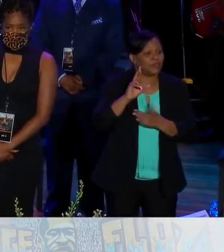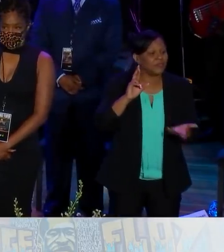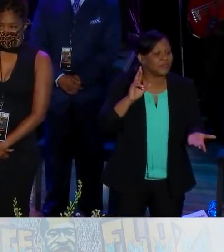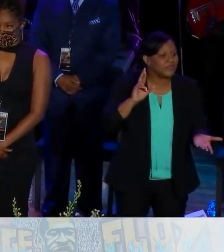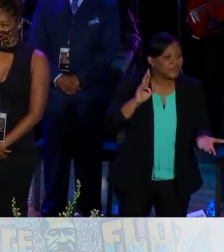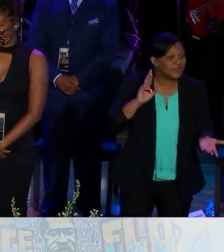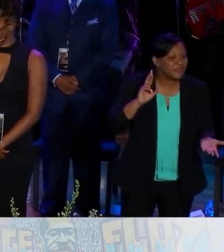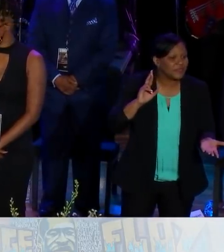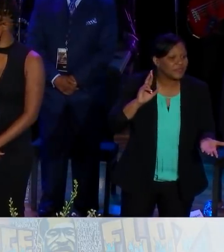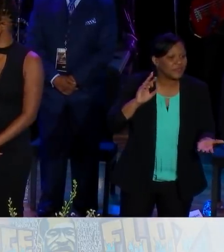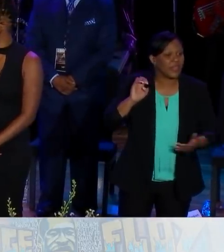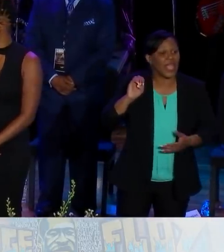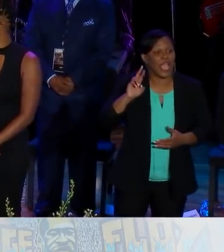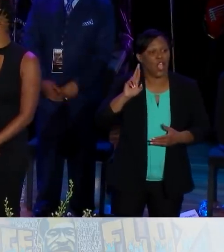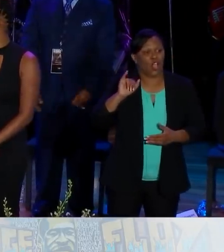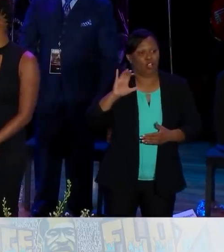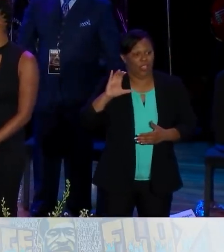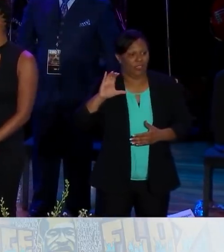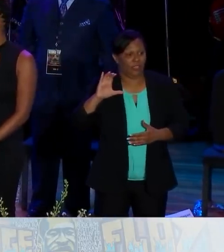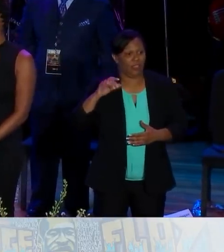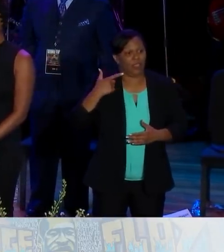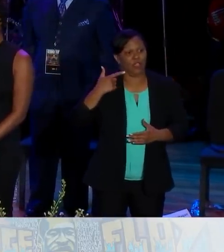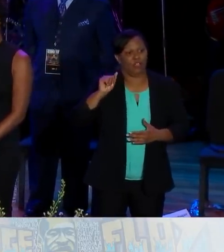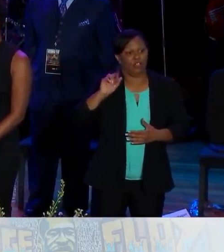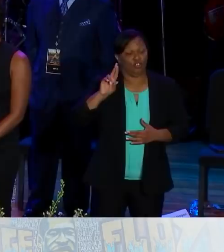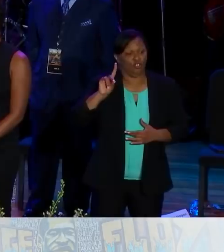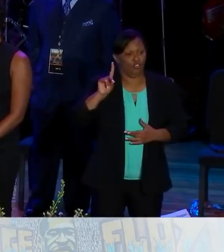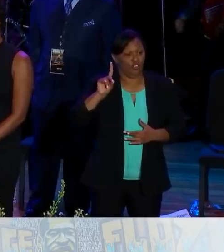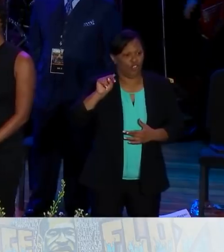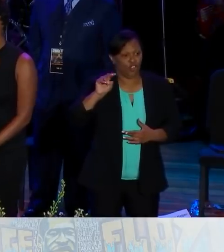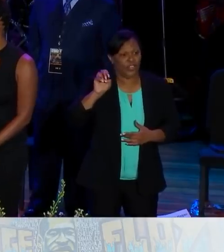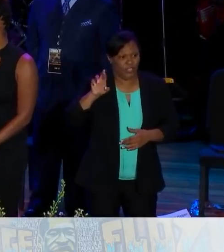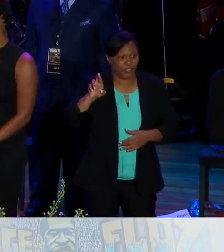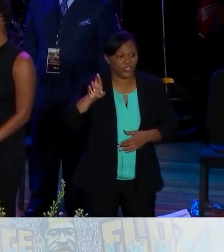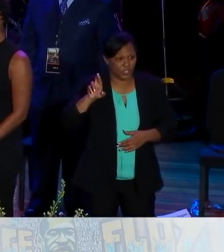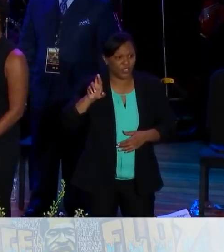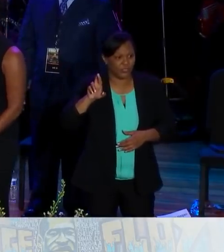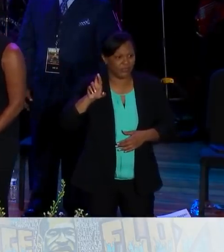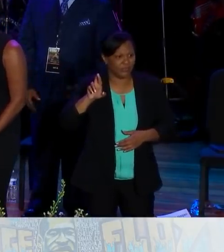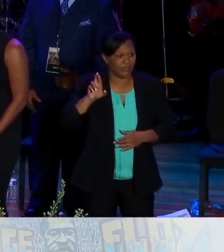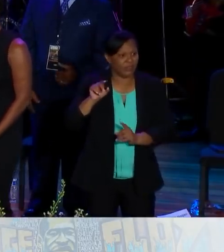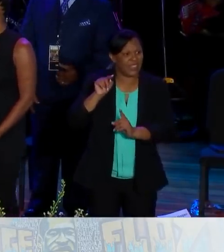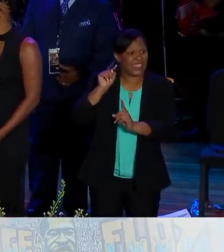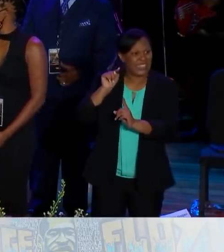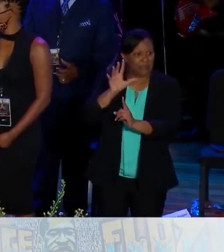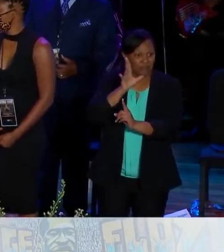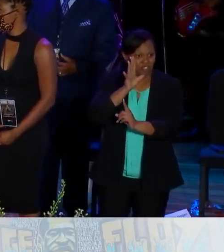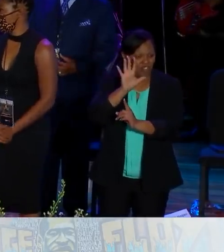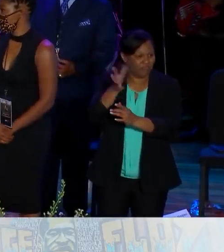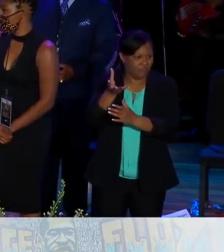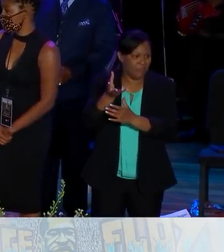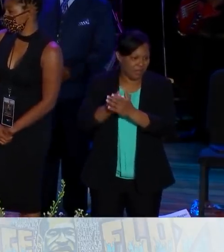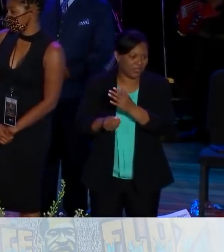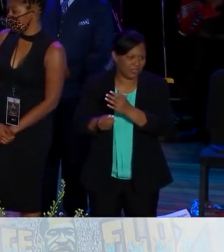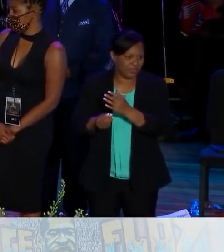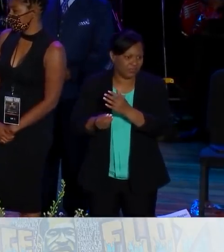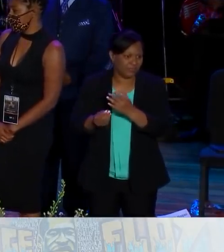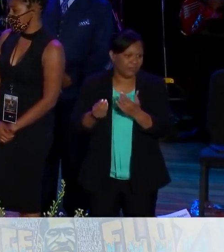AND I WOULD LIKE THE MOTHER OF ERIC GARNER WHOSE MOTHER OF THE ONE WHO ORIGINALLY DIED OF